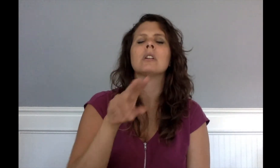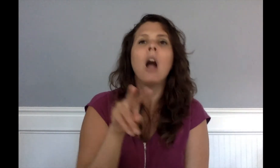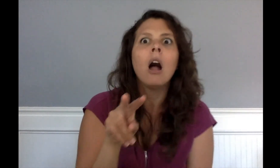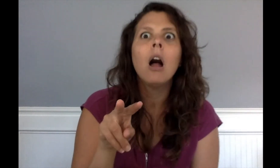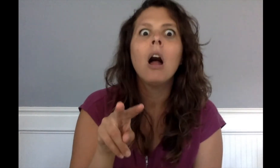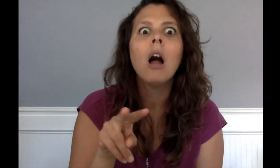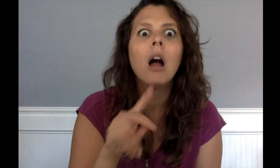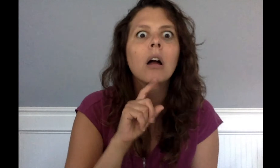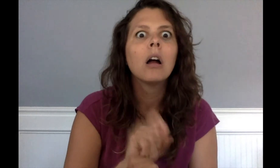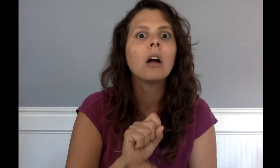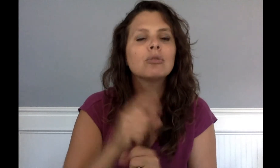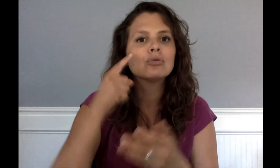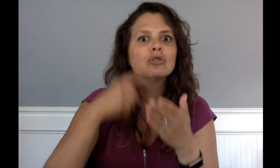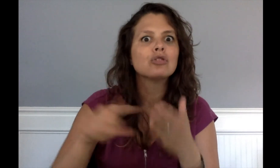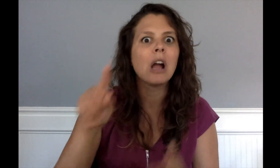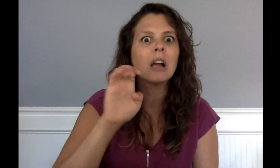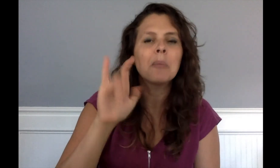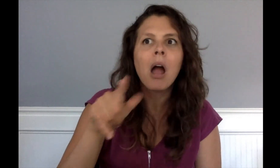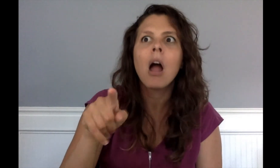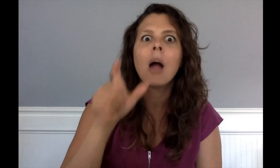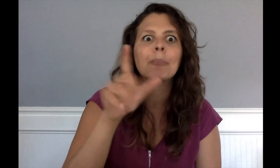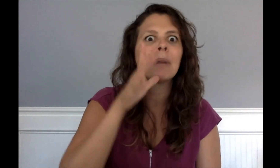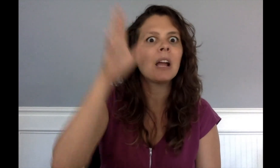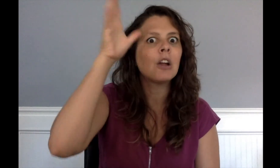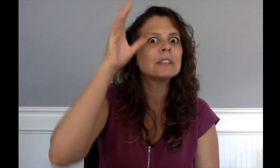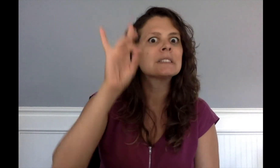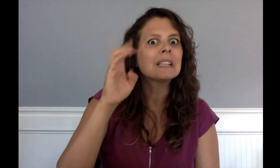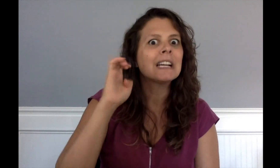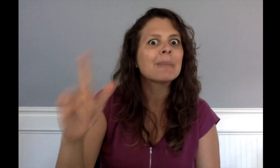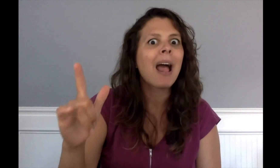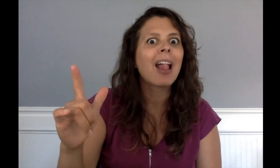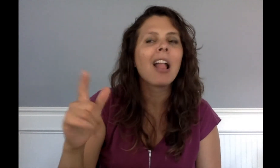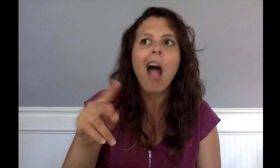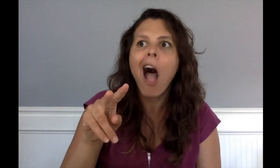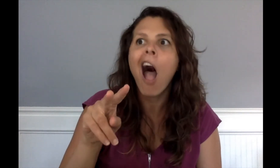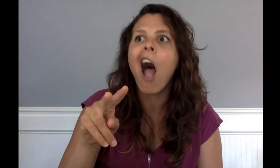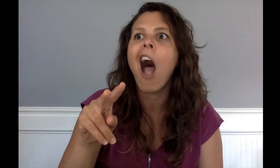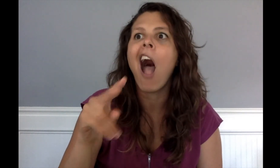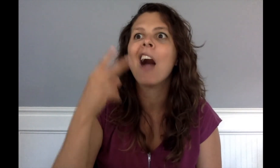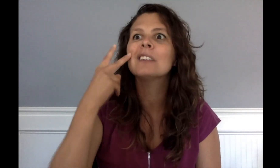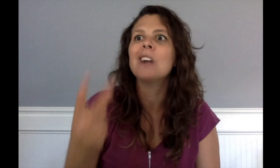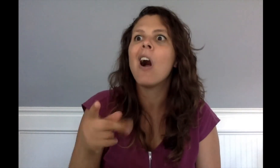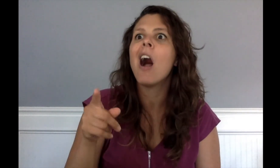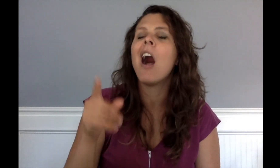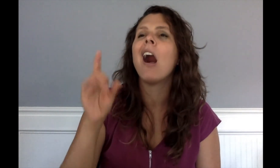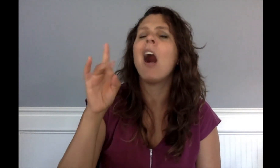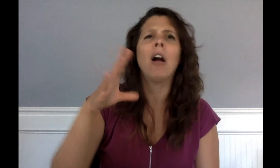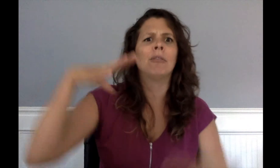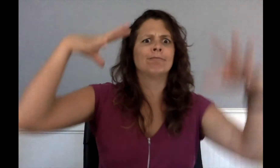Charlie couldn't believe it. His parents had actually written an e-mail to him.